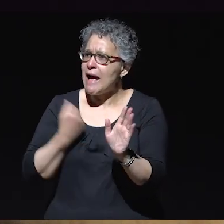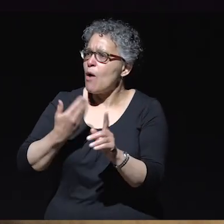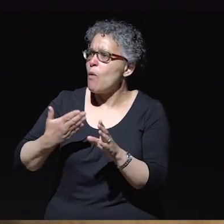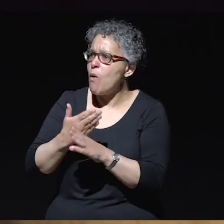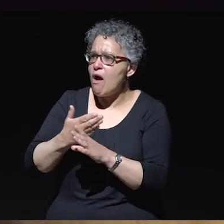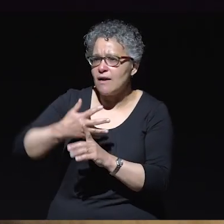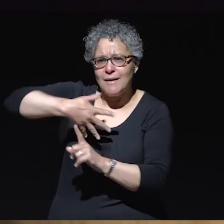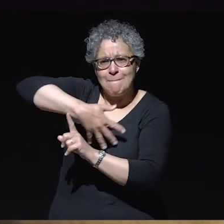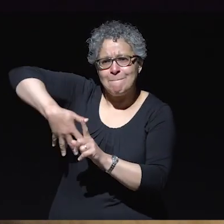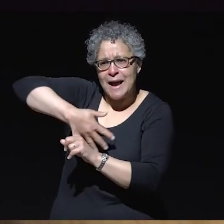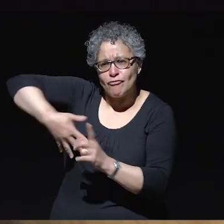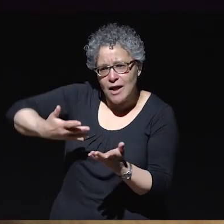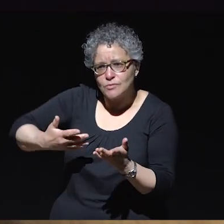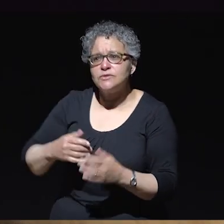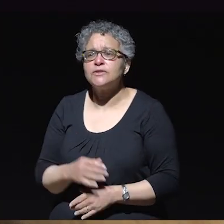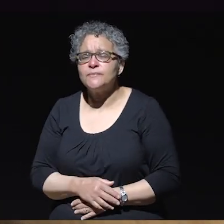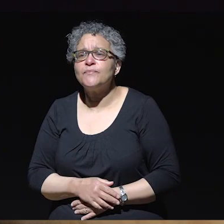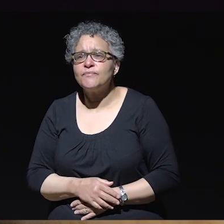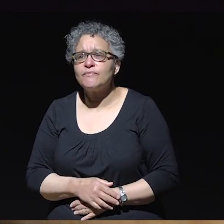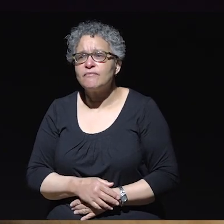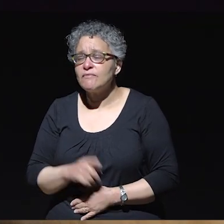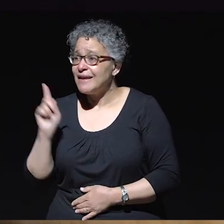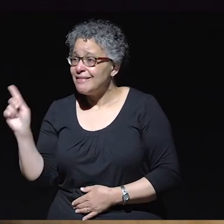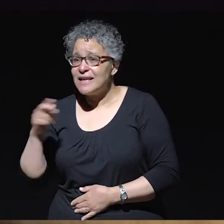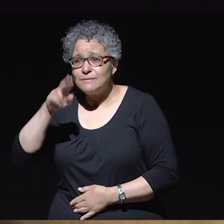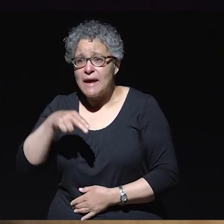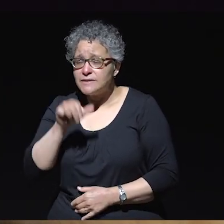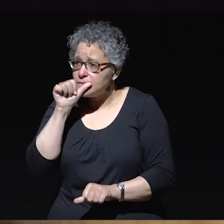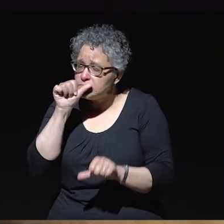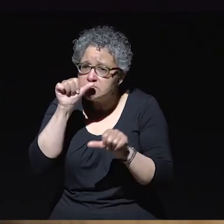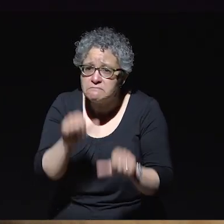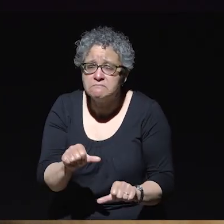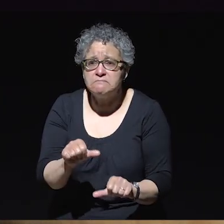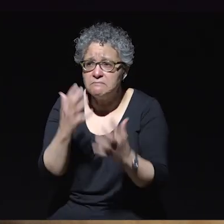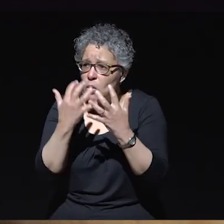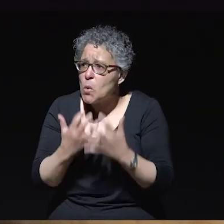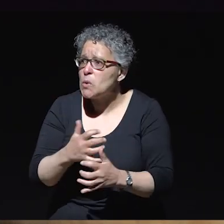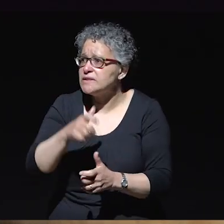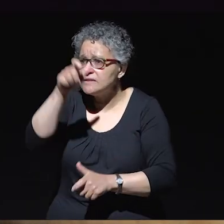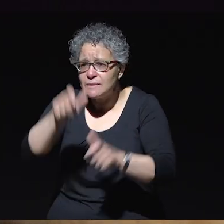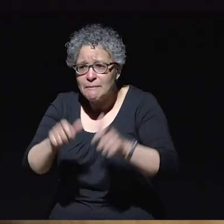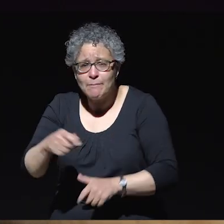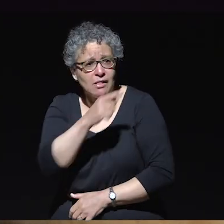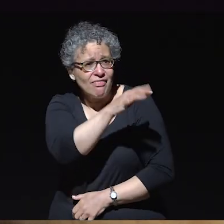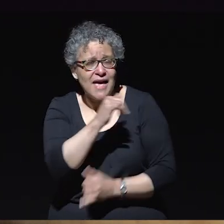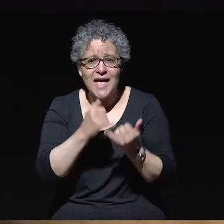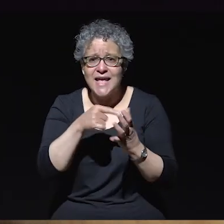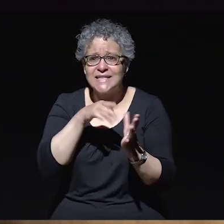that so beloved is 'The Blue Boy' by the audience and public in San Marino on West Coast America